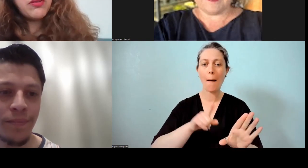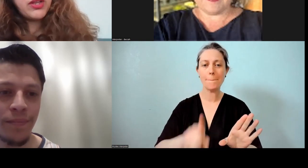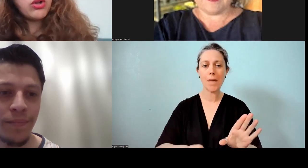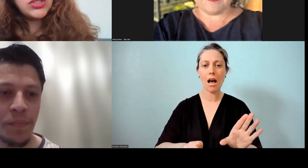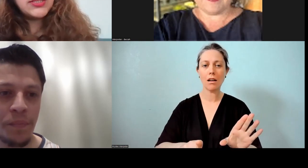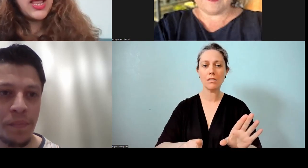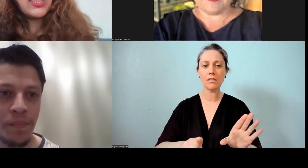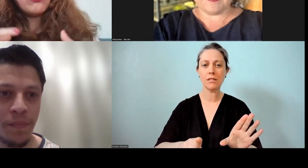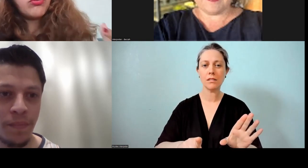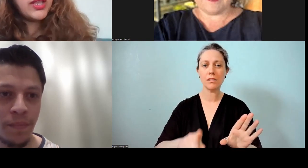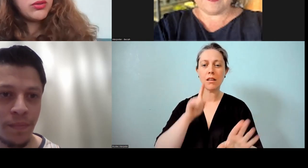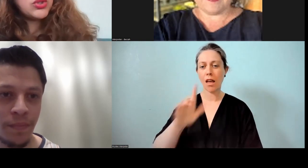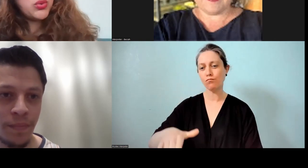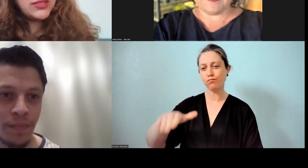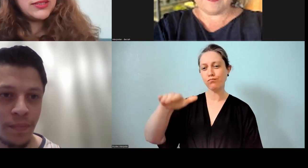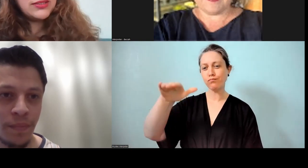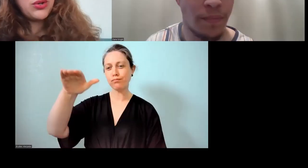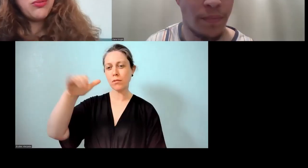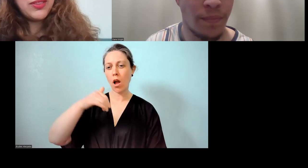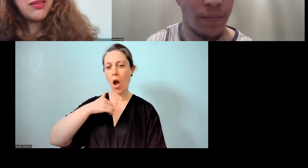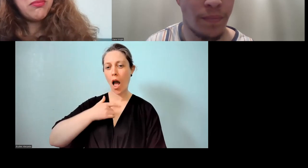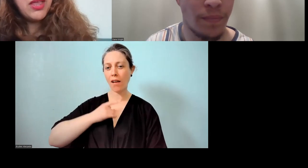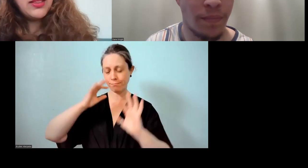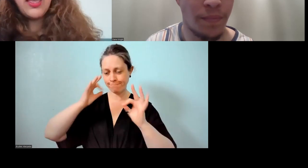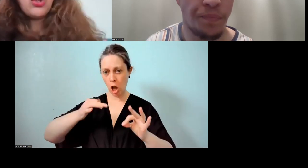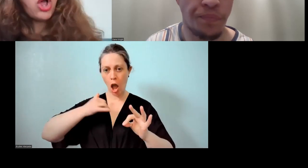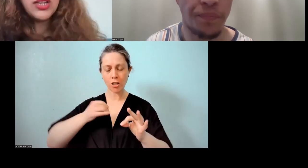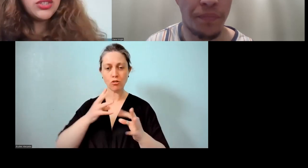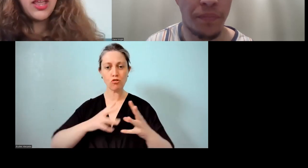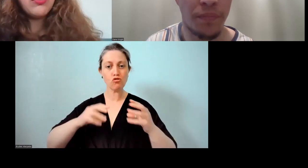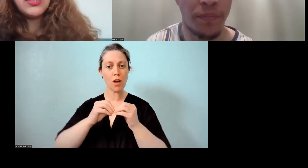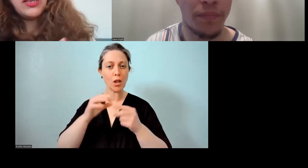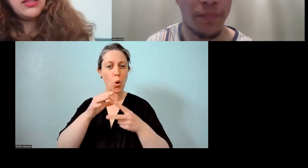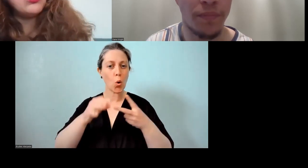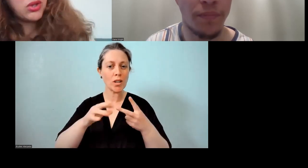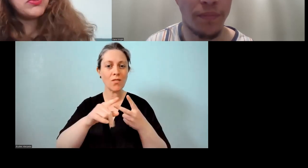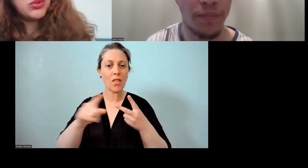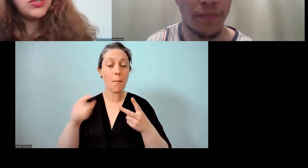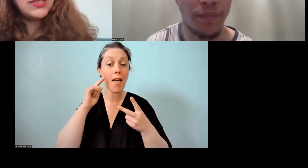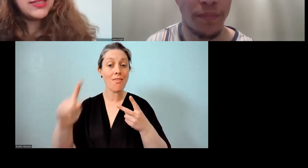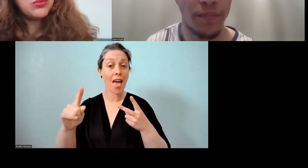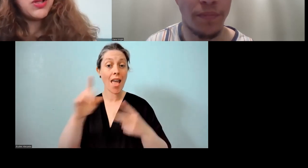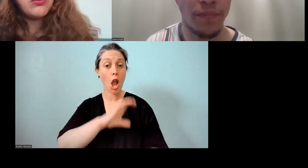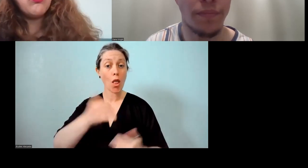I've become very conscious that I have to create those choices, you know, for them. They're in college now, and they need those opportunities as well